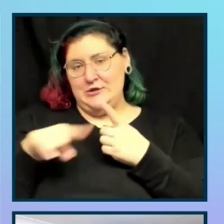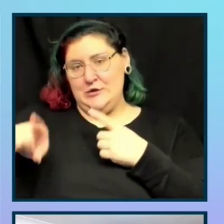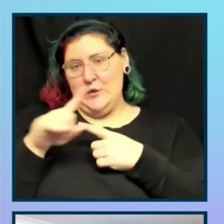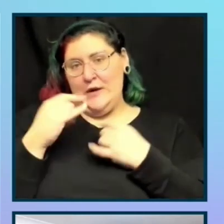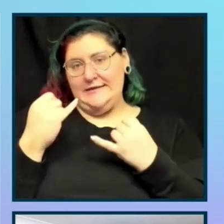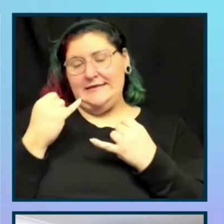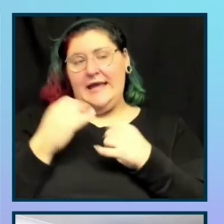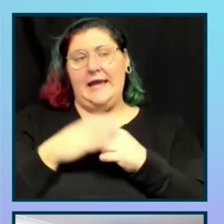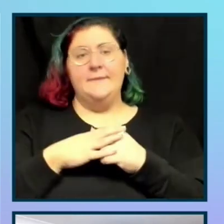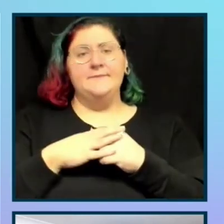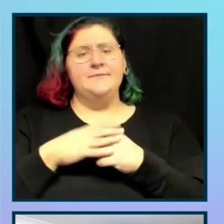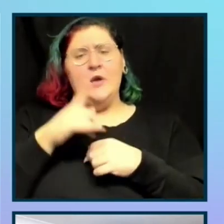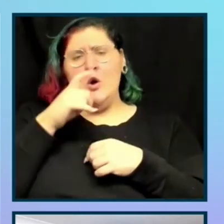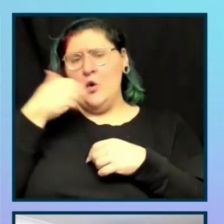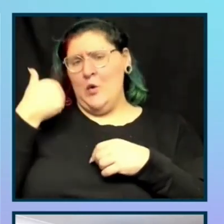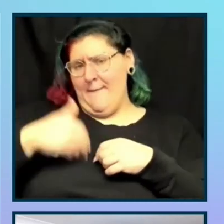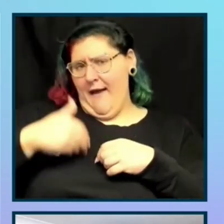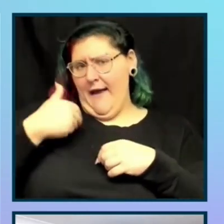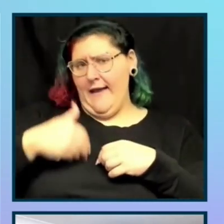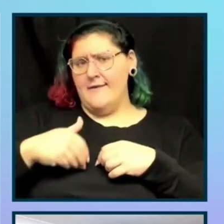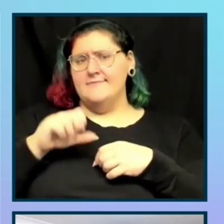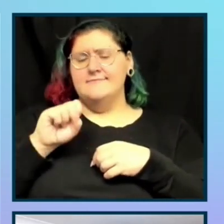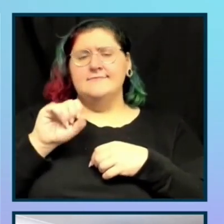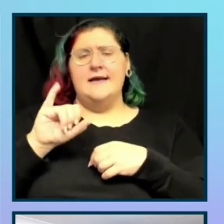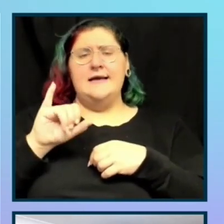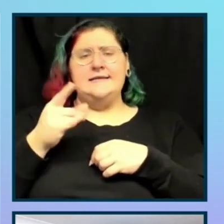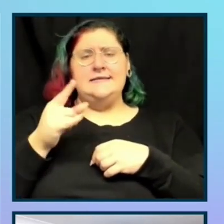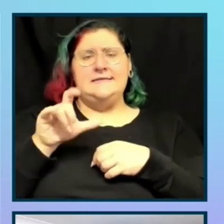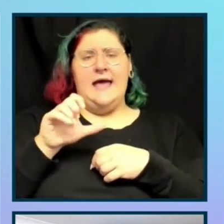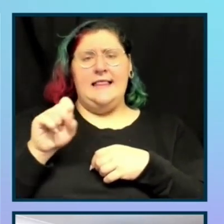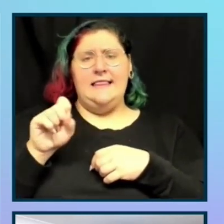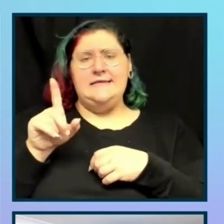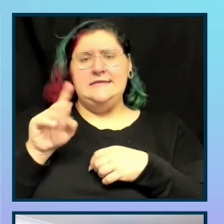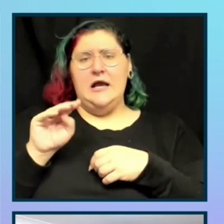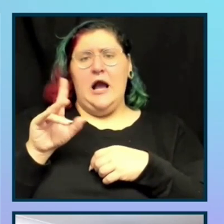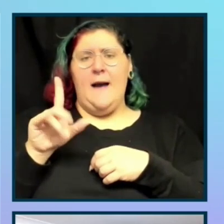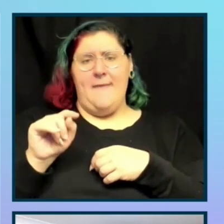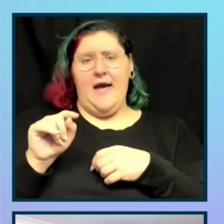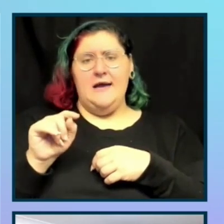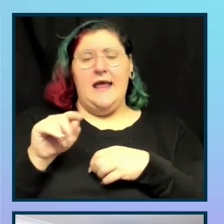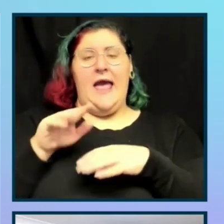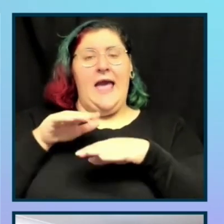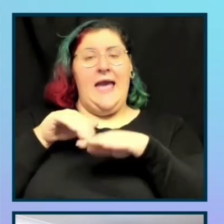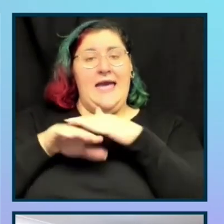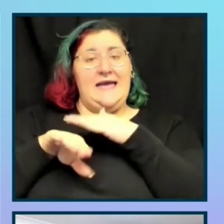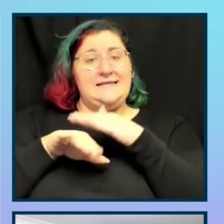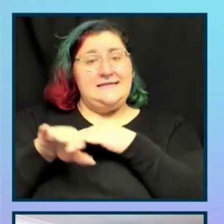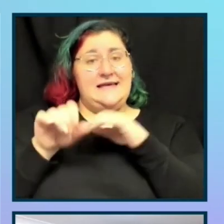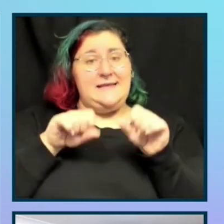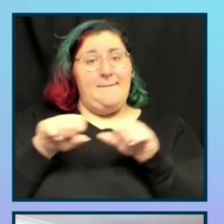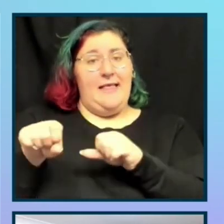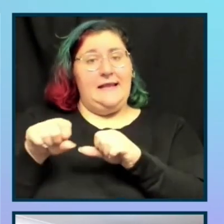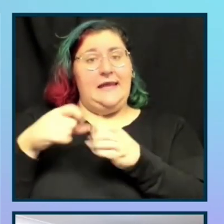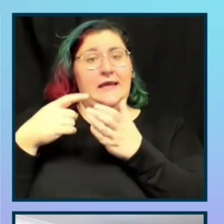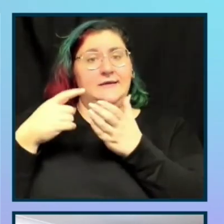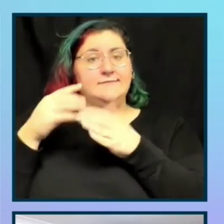I am Sightless Kombat, accessibility consultant and gamer without sight. Having never had any sight whatsoever from the UK